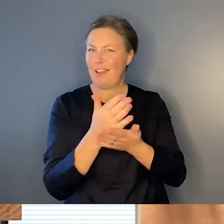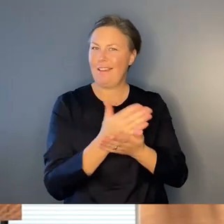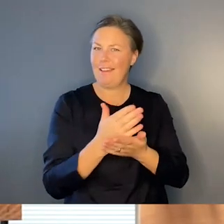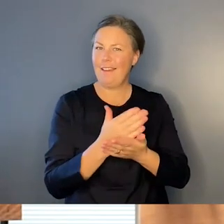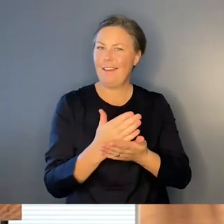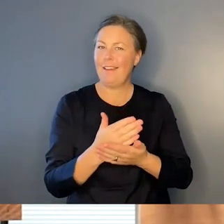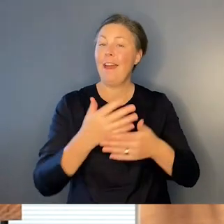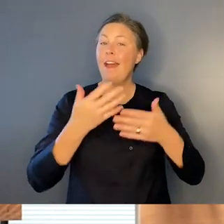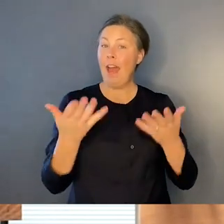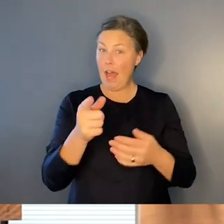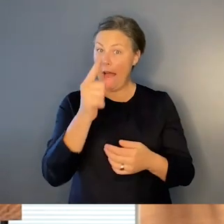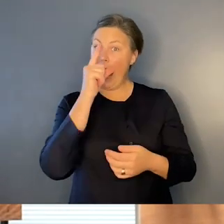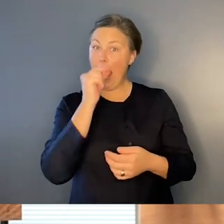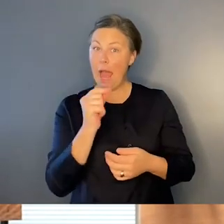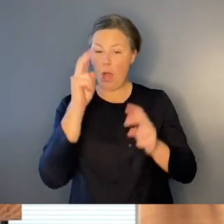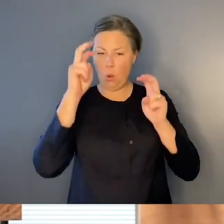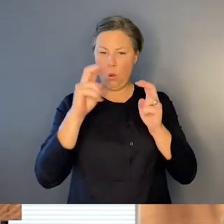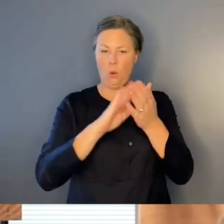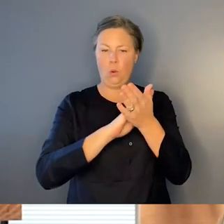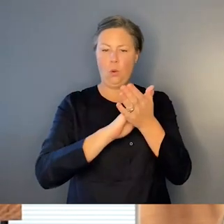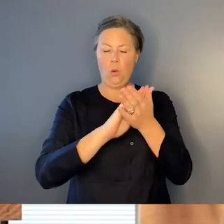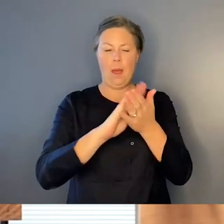is menopausal hormone replacement.